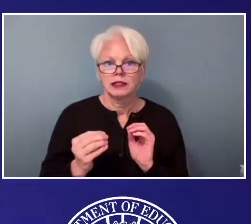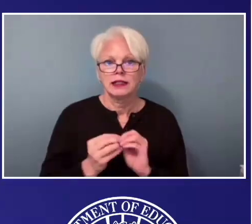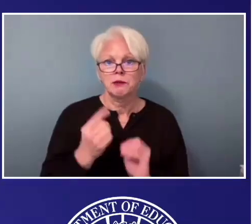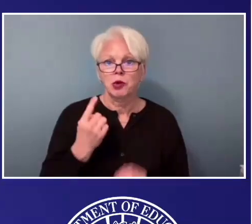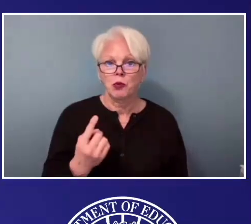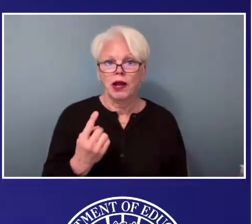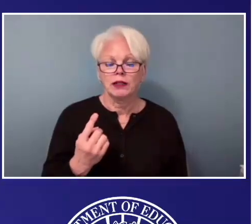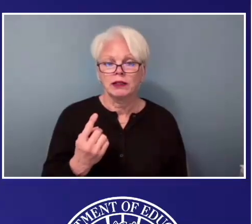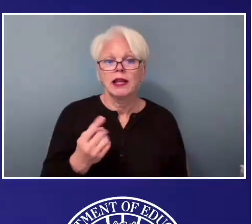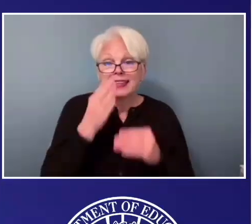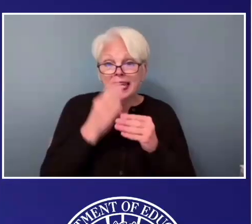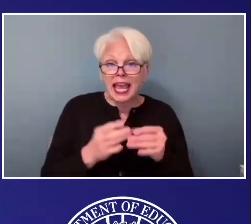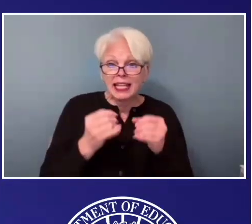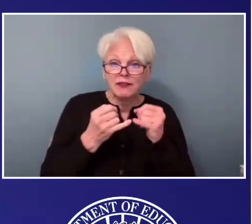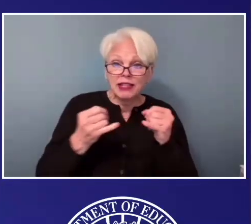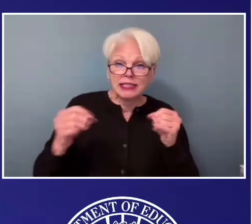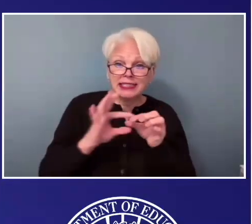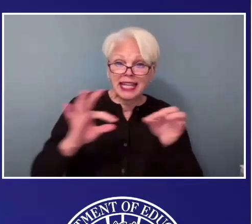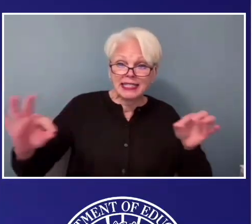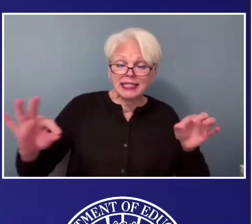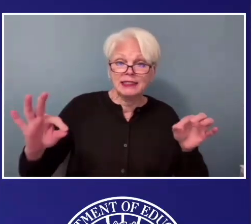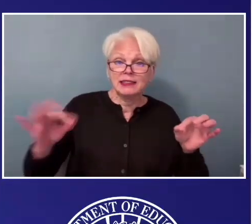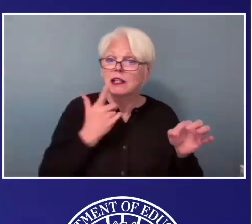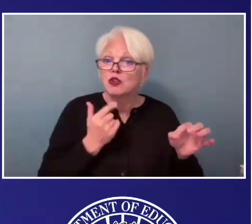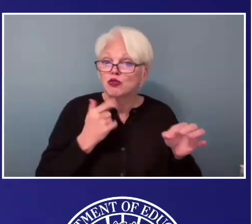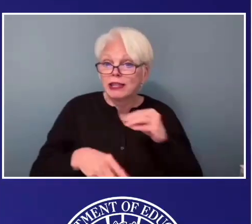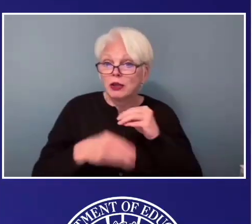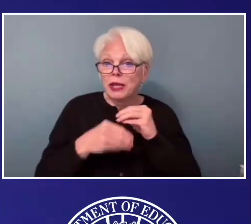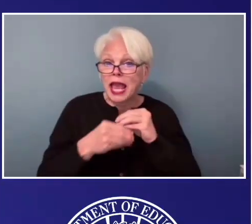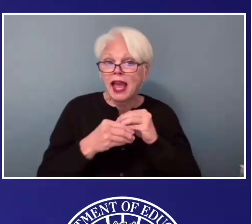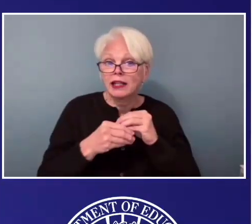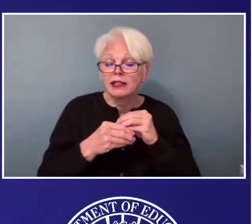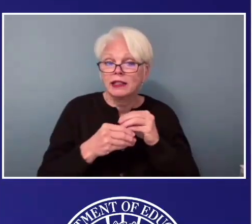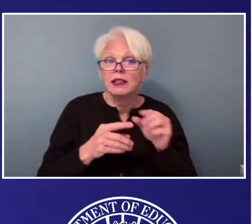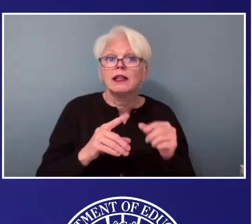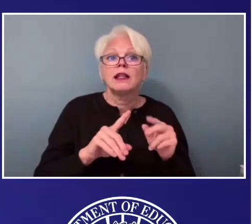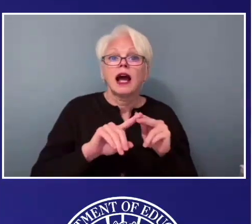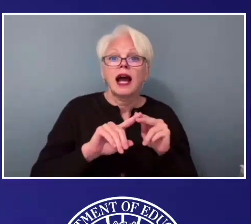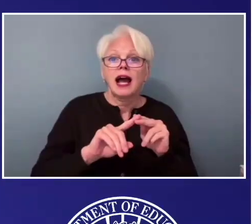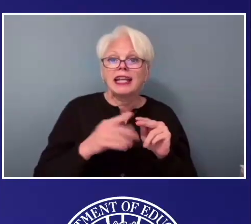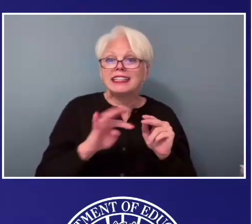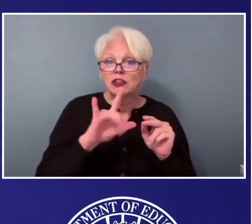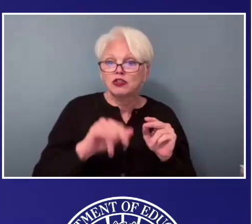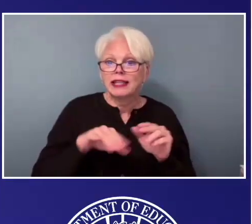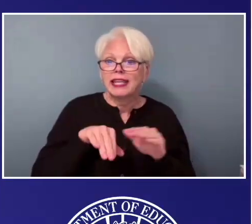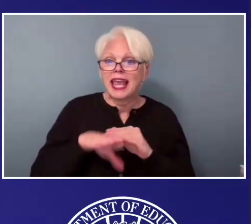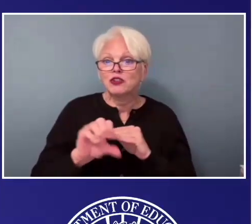the end of that sentence in red that we added, initially enters the plan, should be deleted.